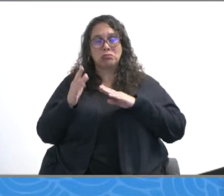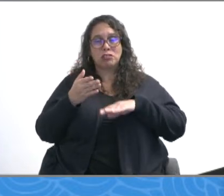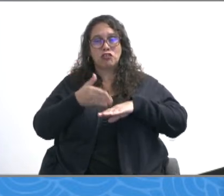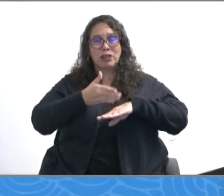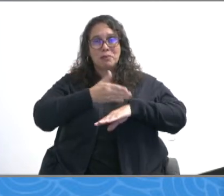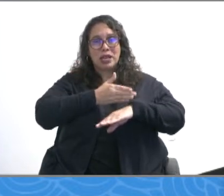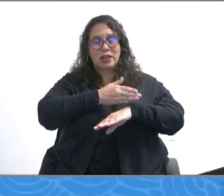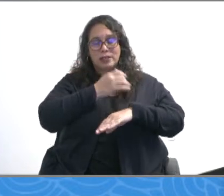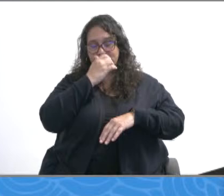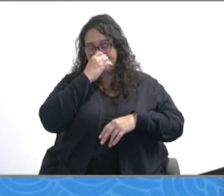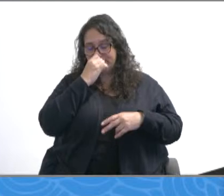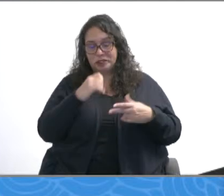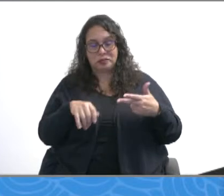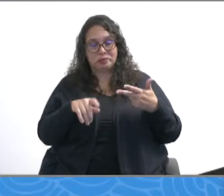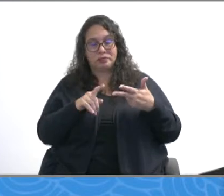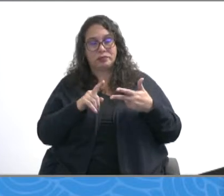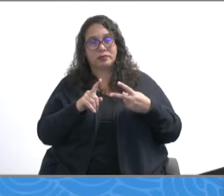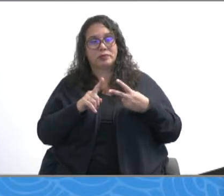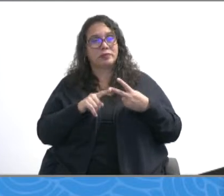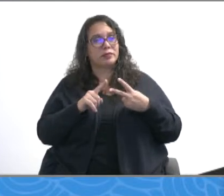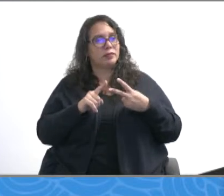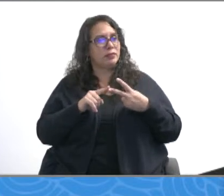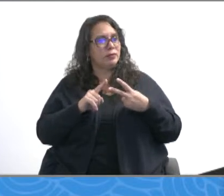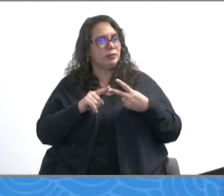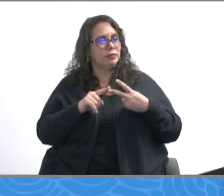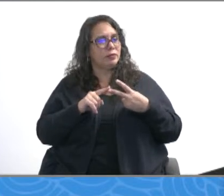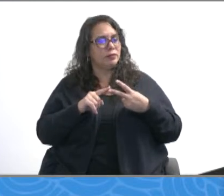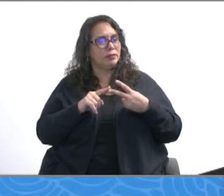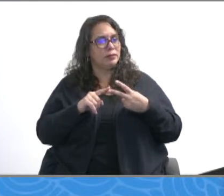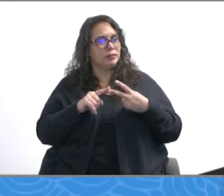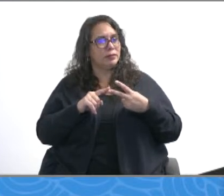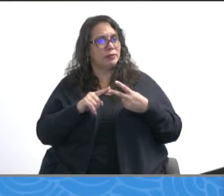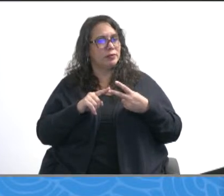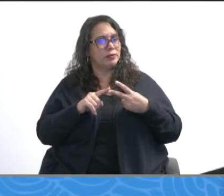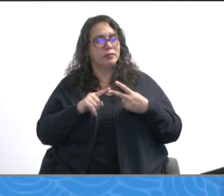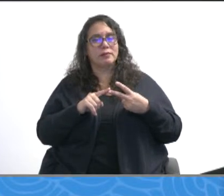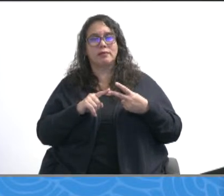Goal number two focuses on engagement.